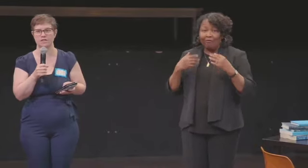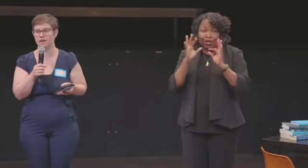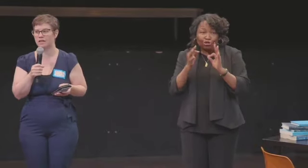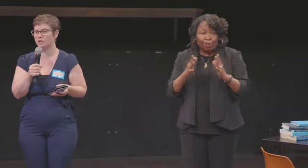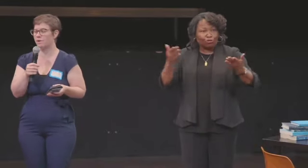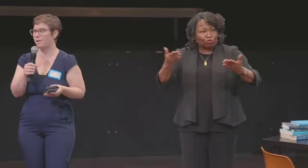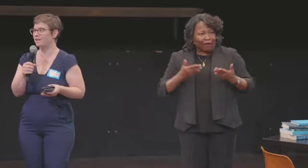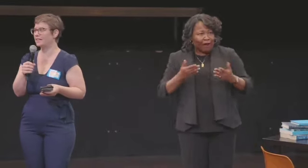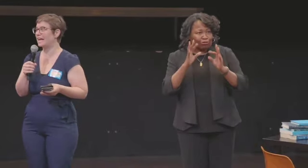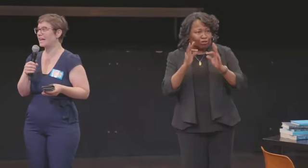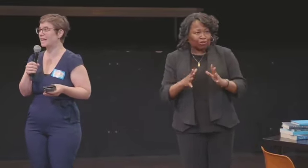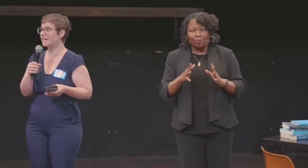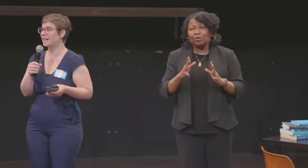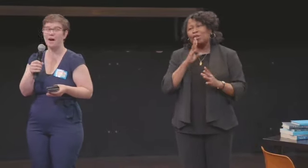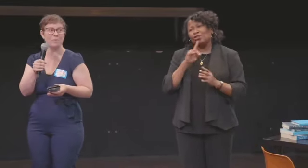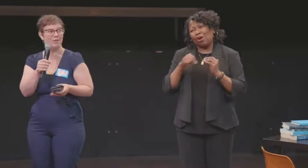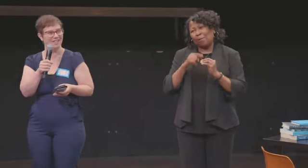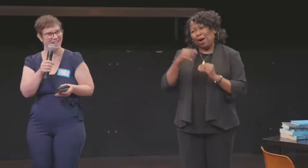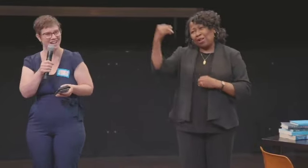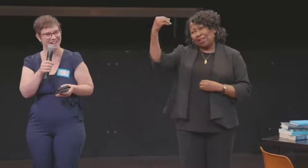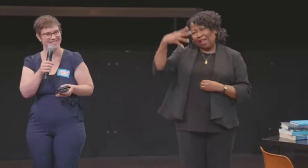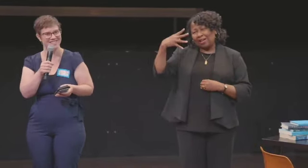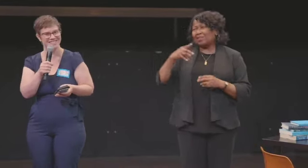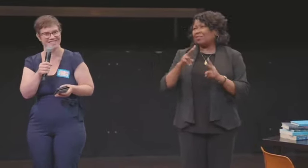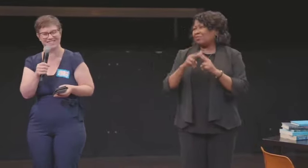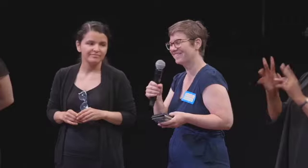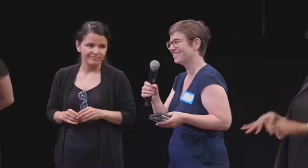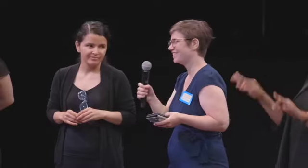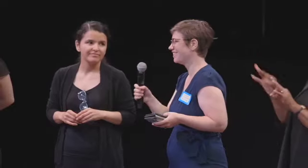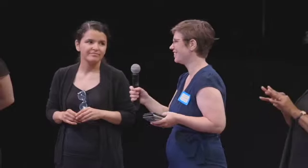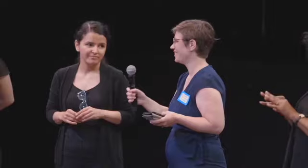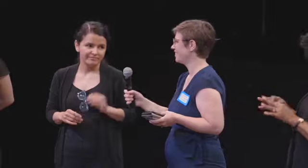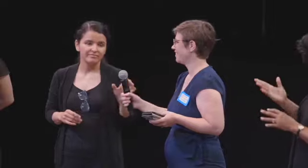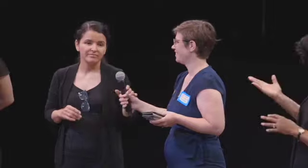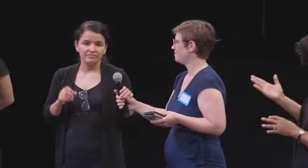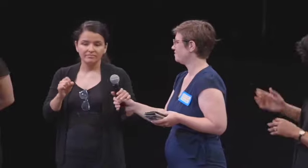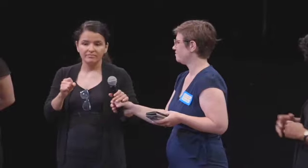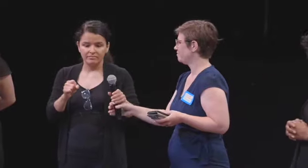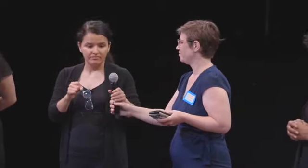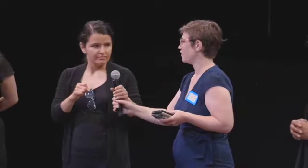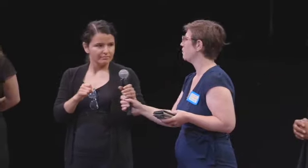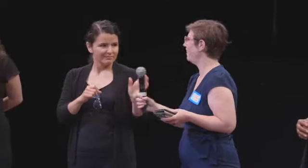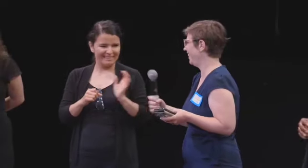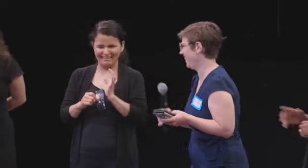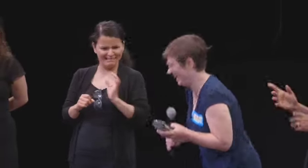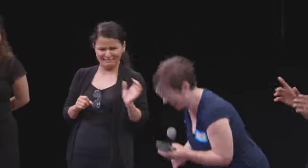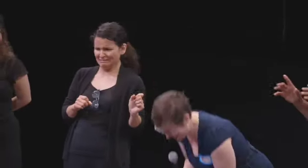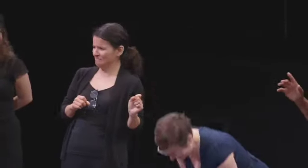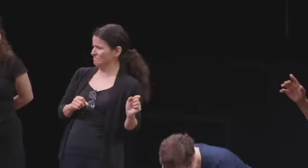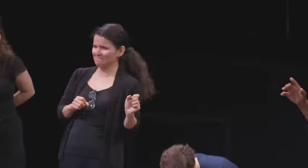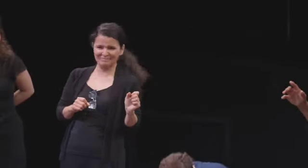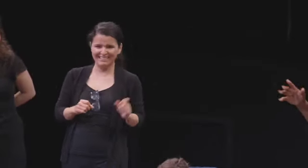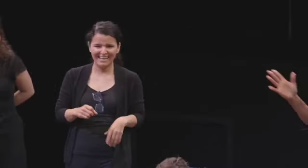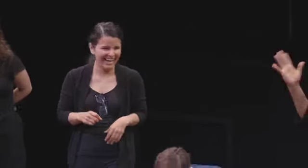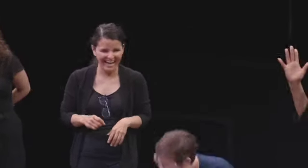we want to talk a little bit about lighting and how important lighting is. [AD] havalah passes the mic to Susan Elizabeth, who moves to take it and sign at the same time. Oh.